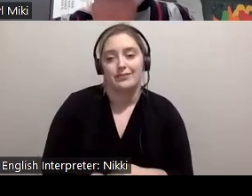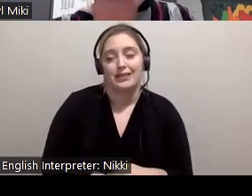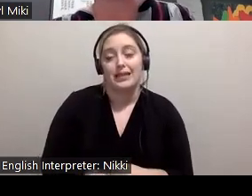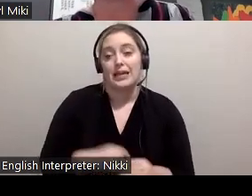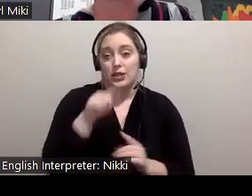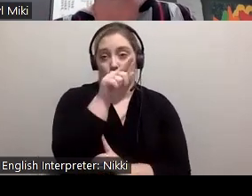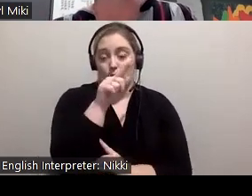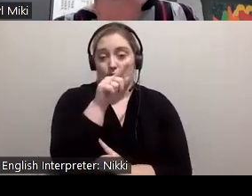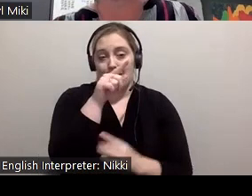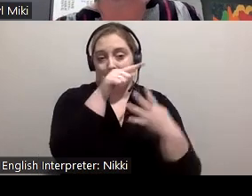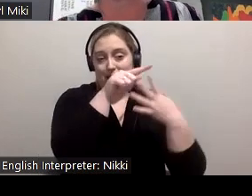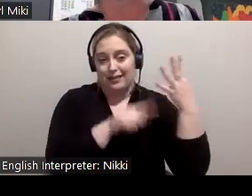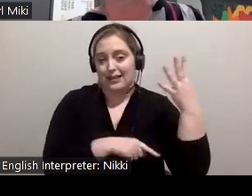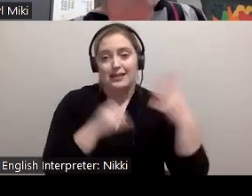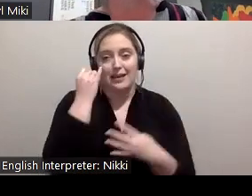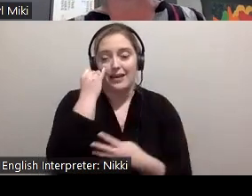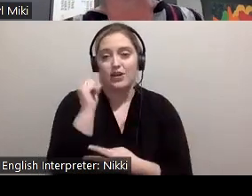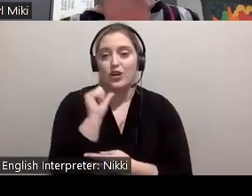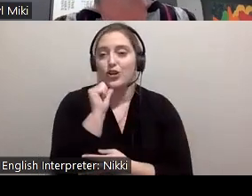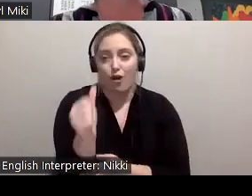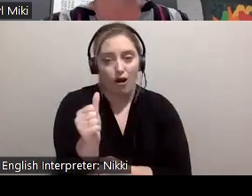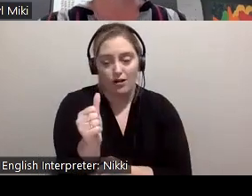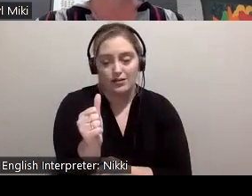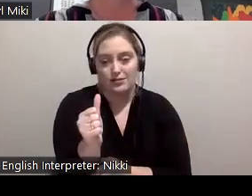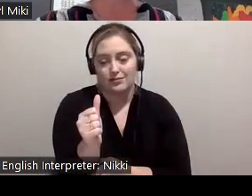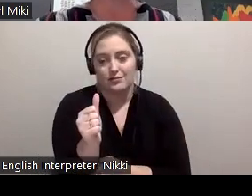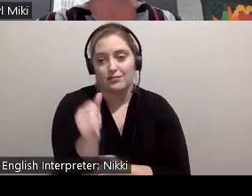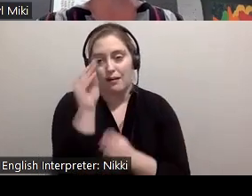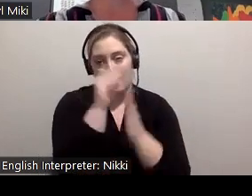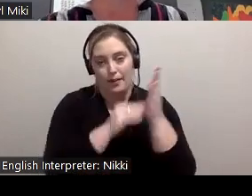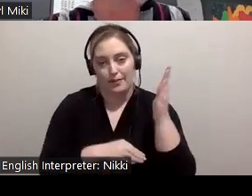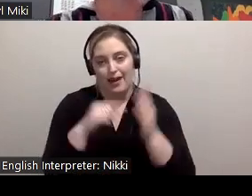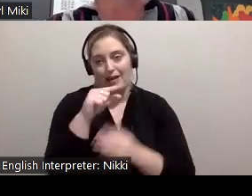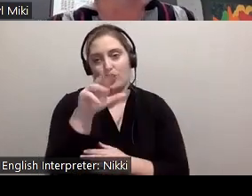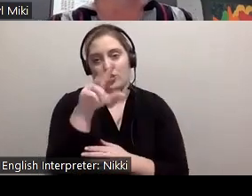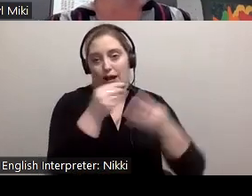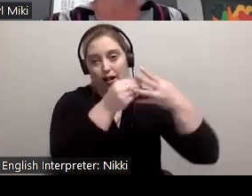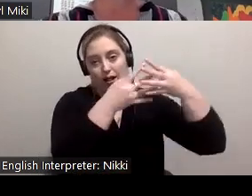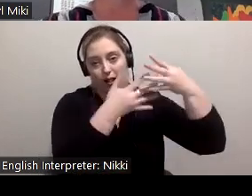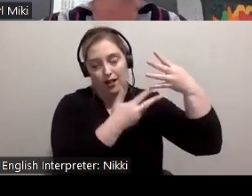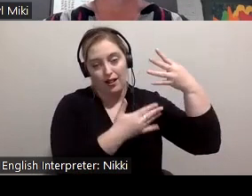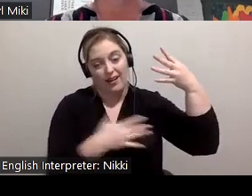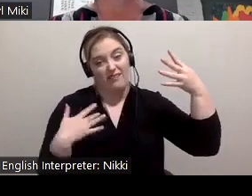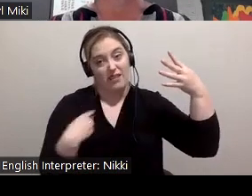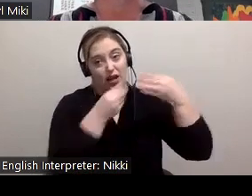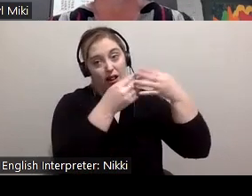organizations for this particular grant as well. Um and it might seem like a long list. Um and so just bear with